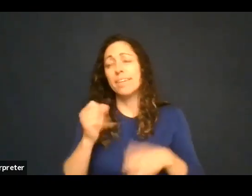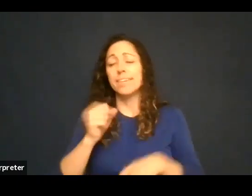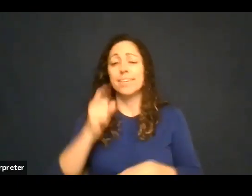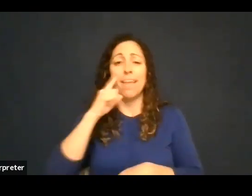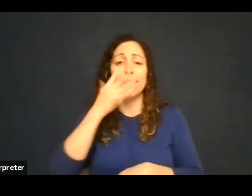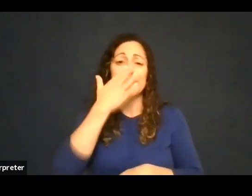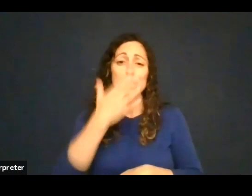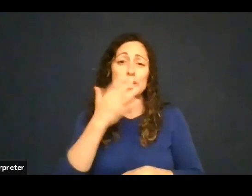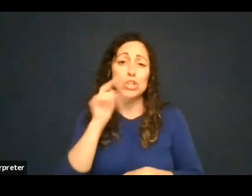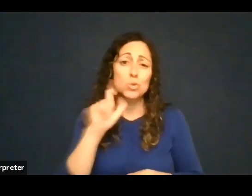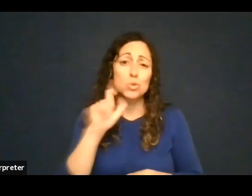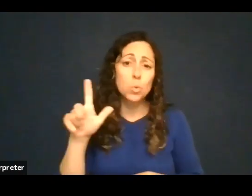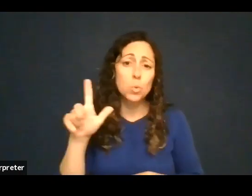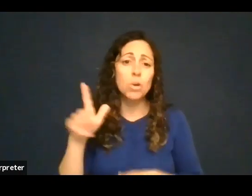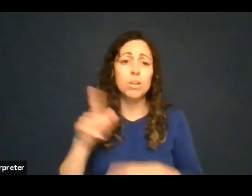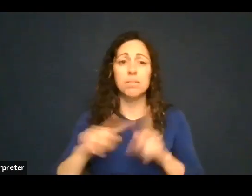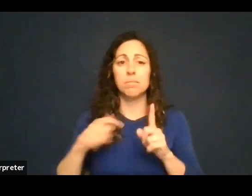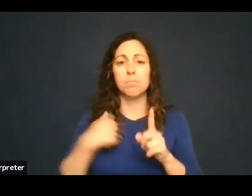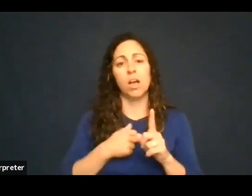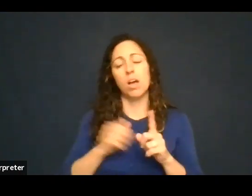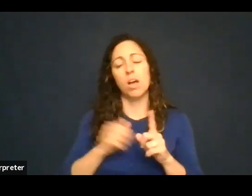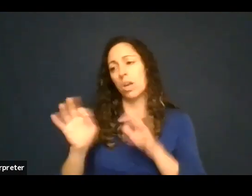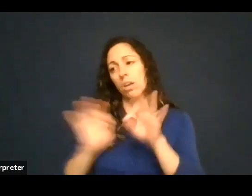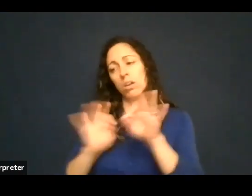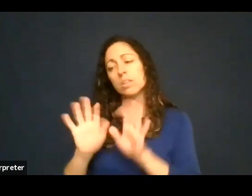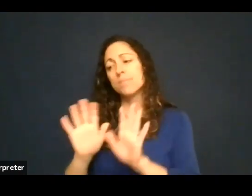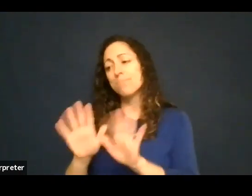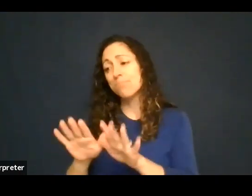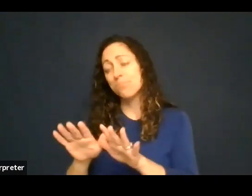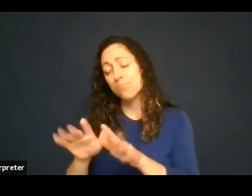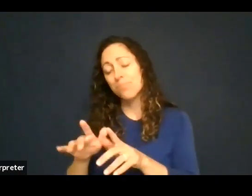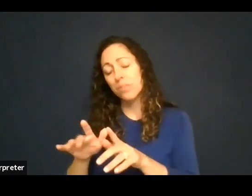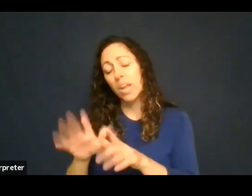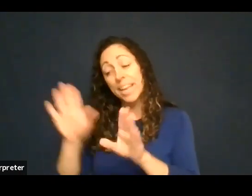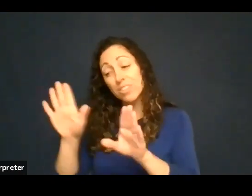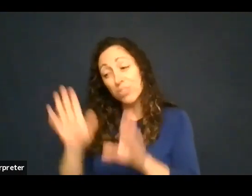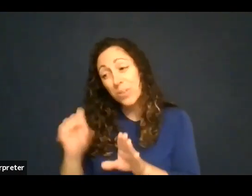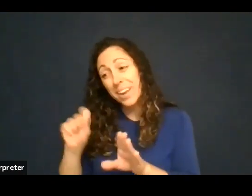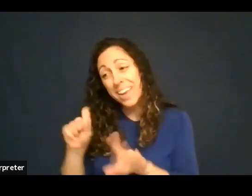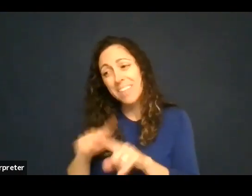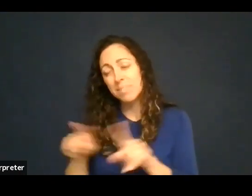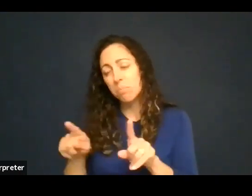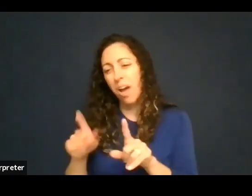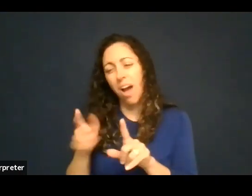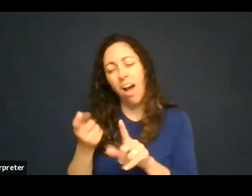as you said, it's great, but it's tricky. And there's lots of different type of gene editing.